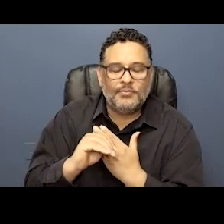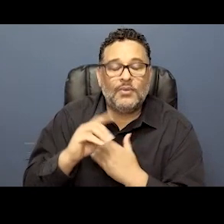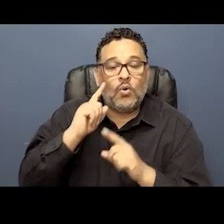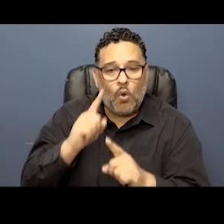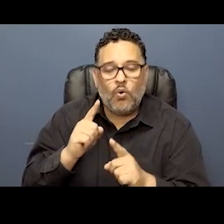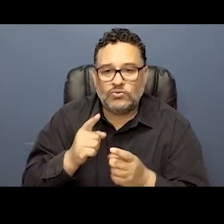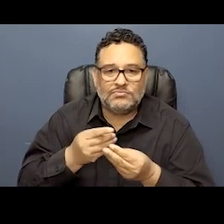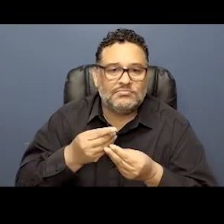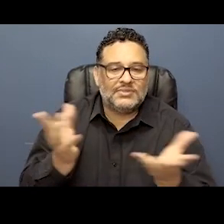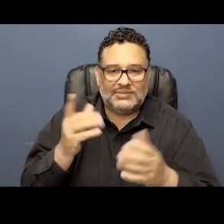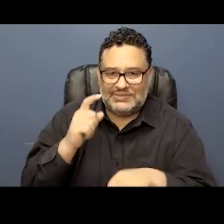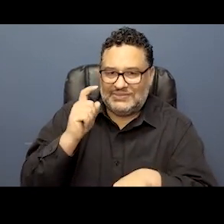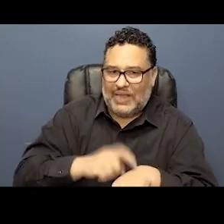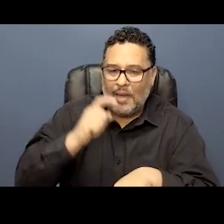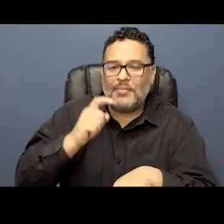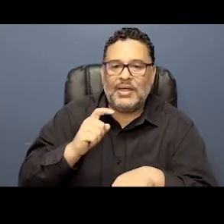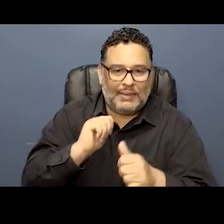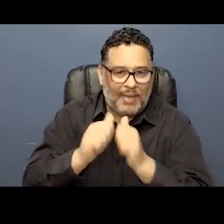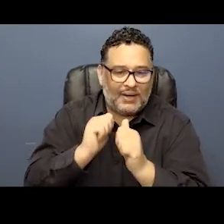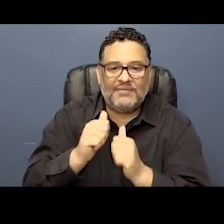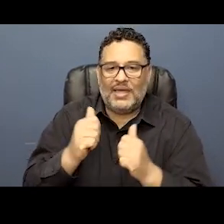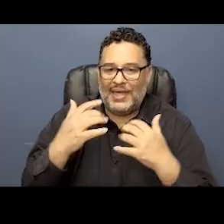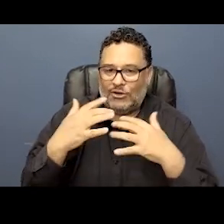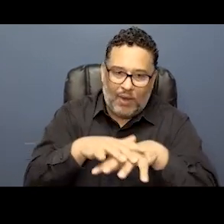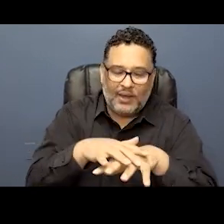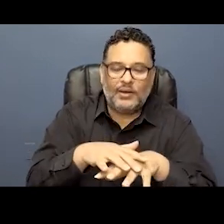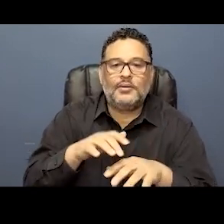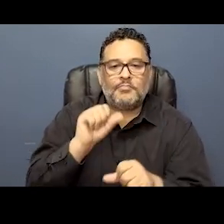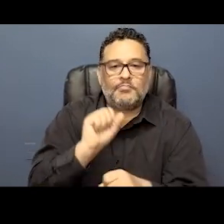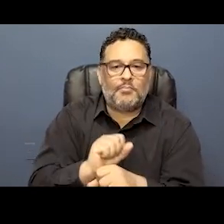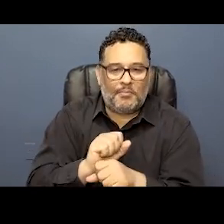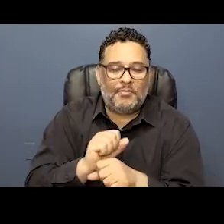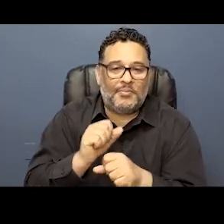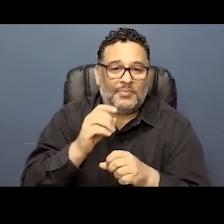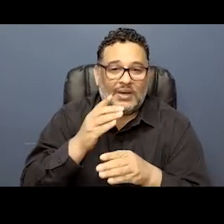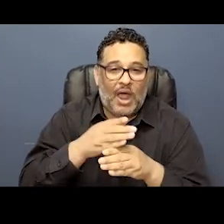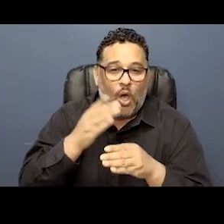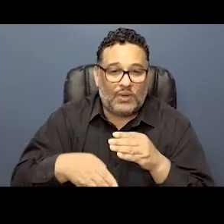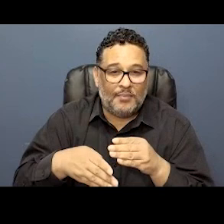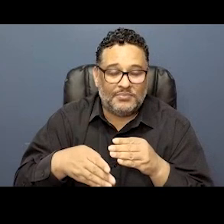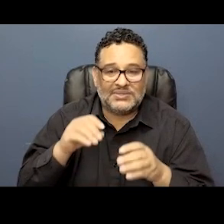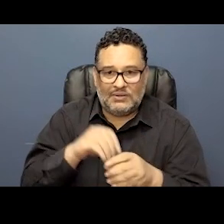adults with lifelong or acquired disabilities.